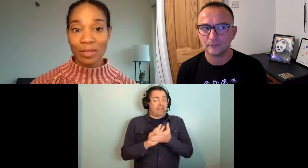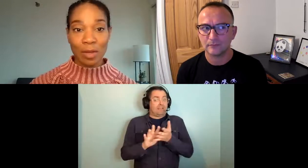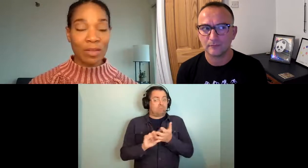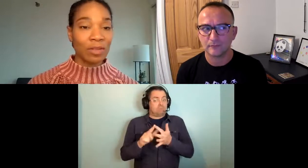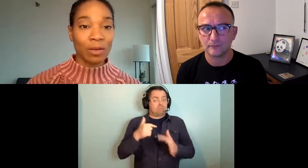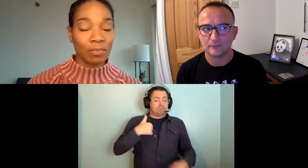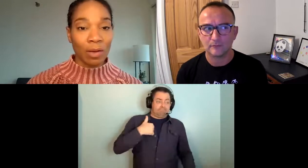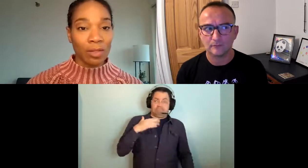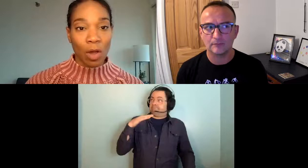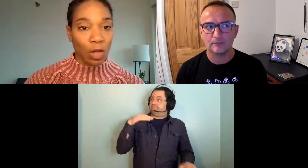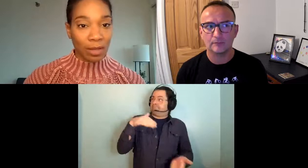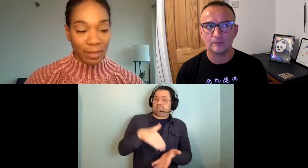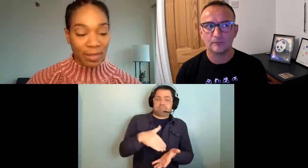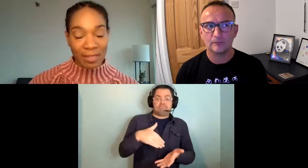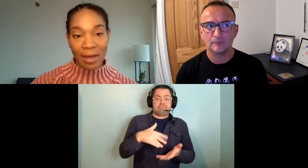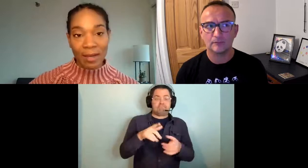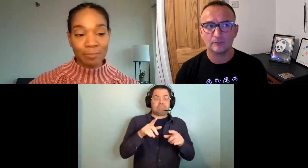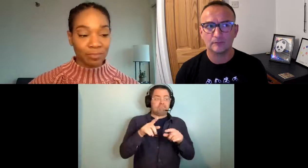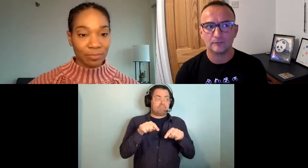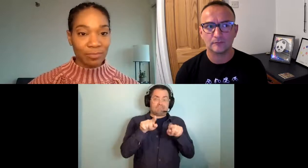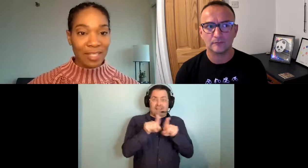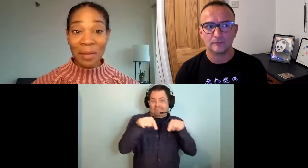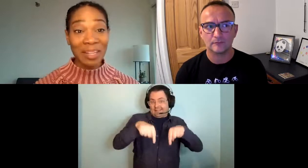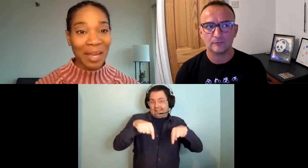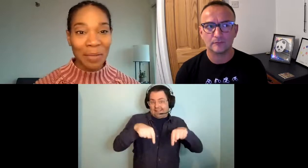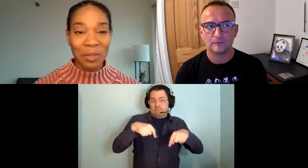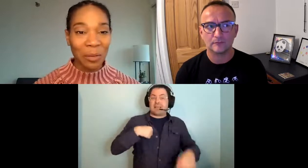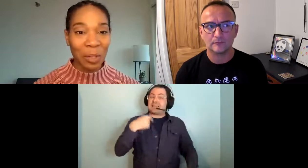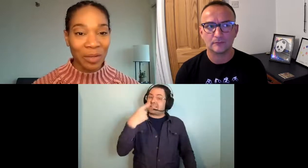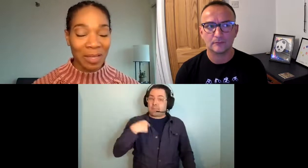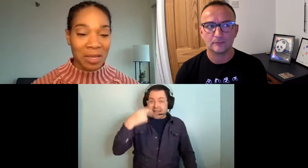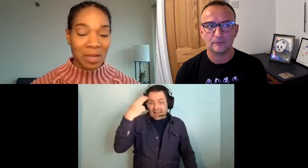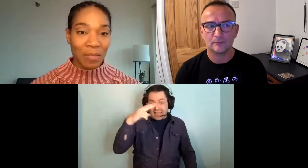myself into this space to acknowledge where I fit into